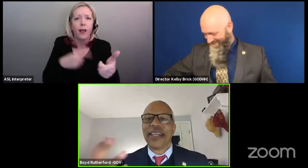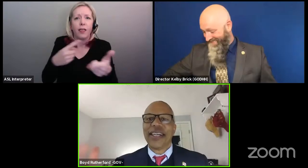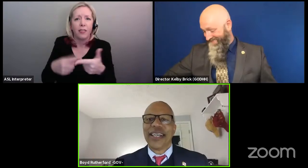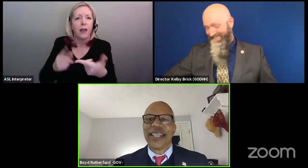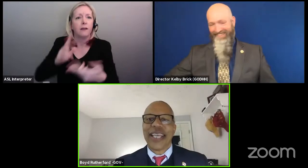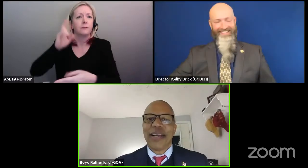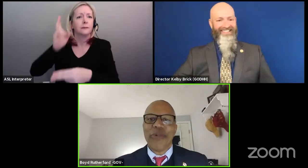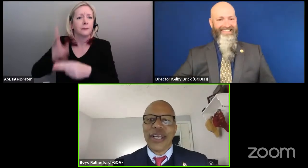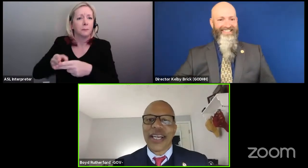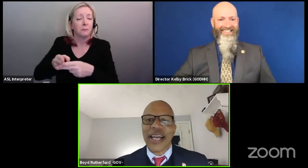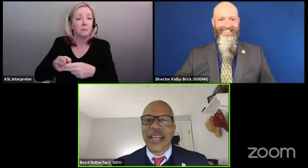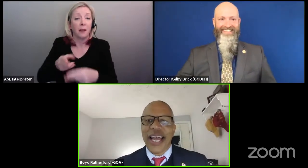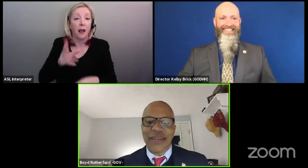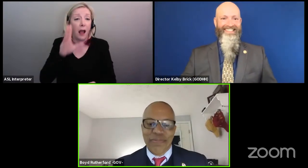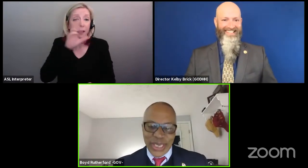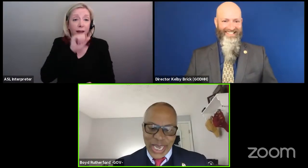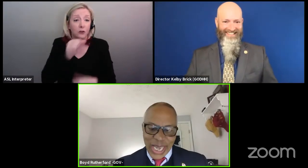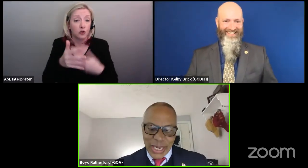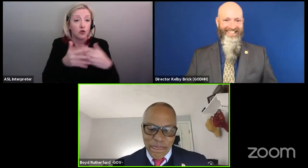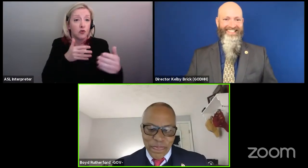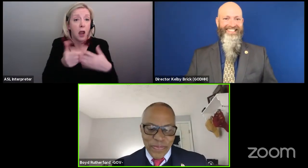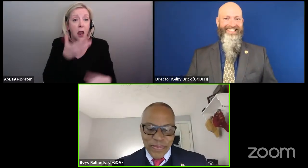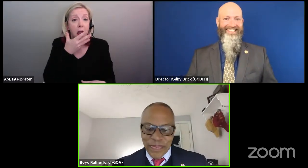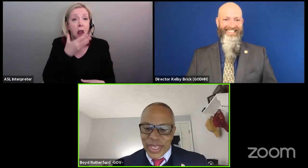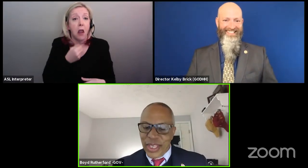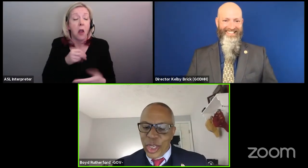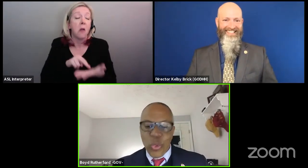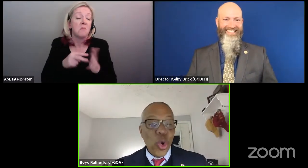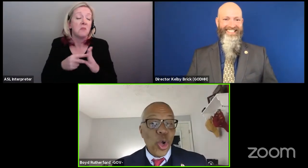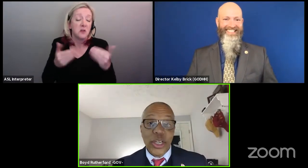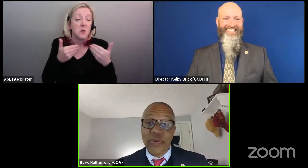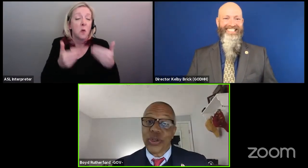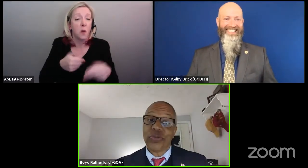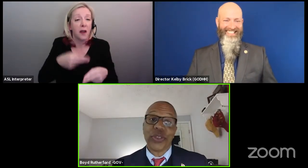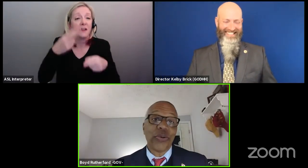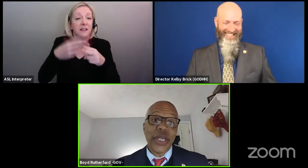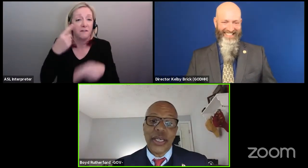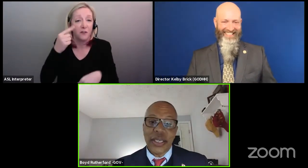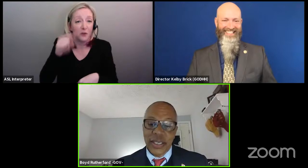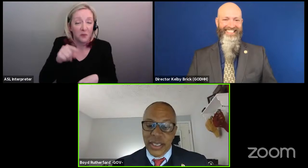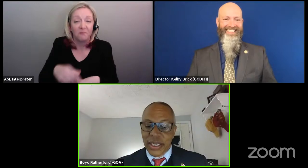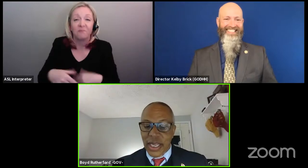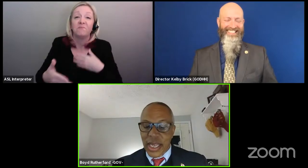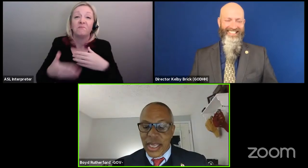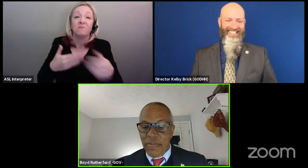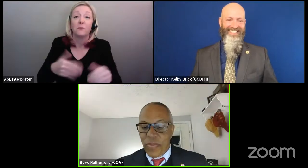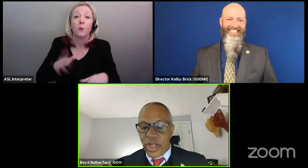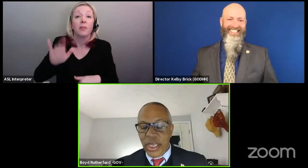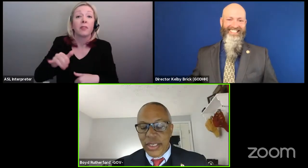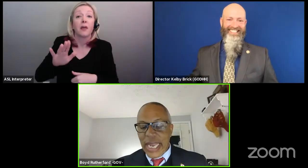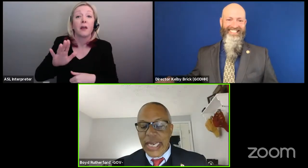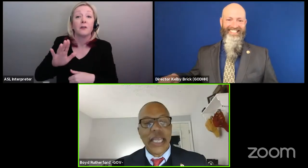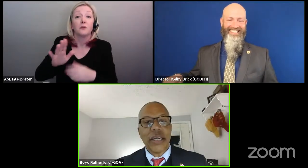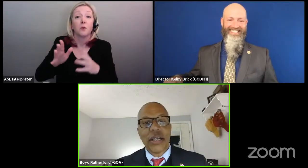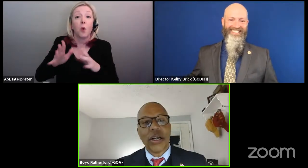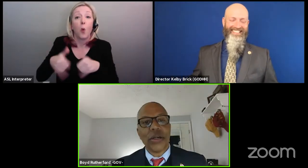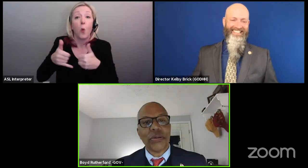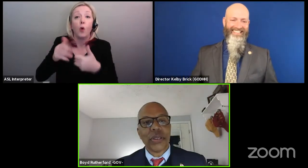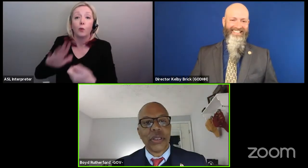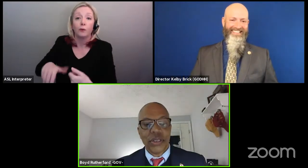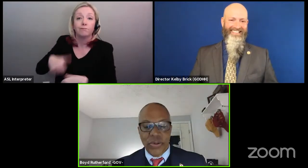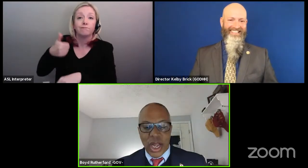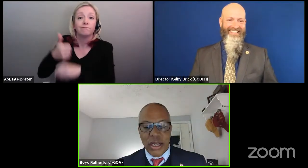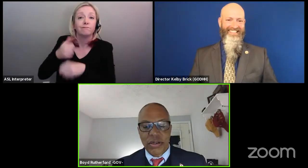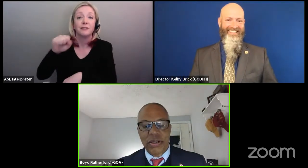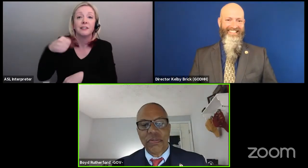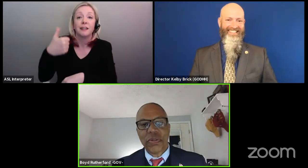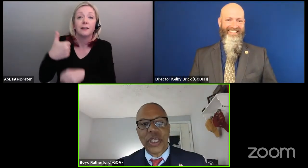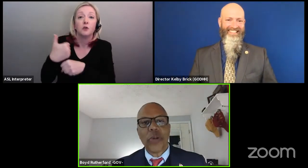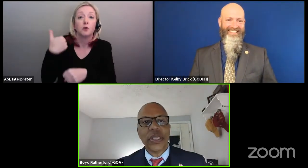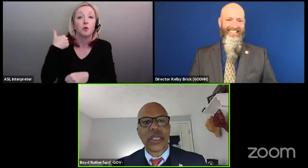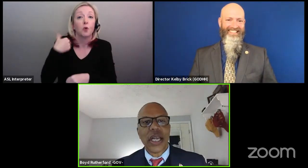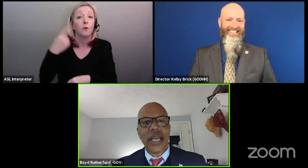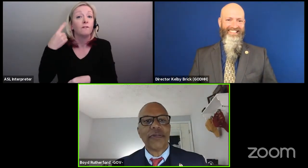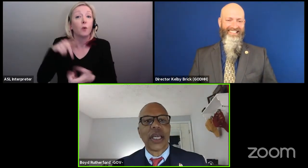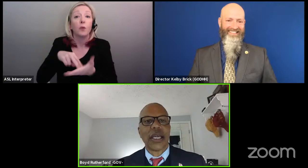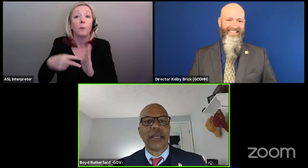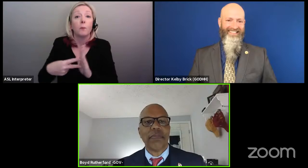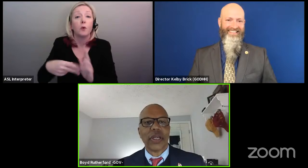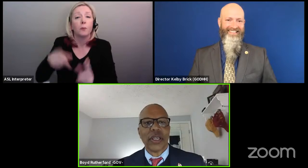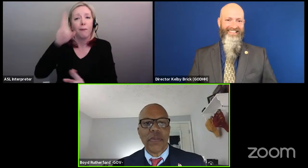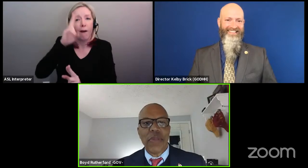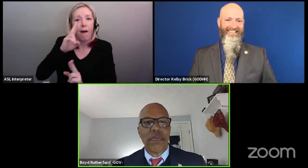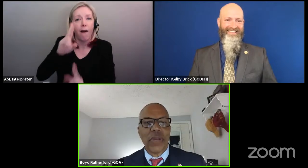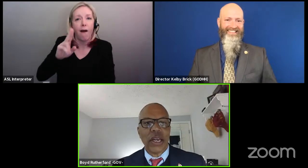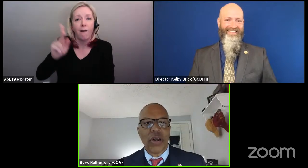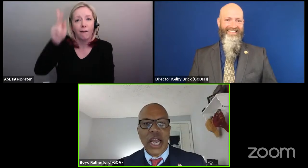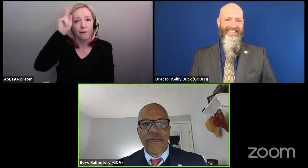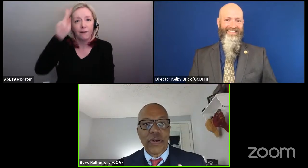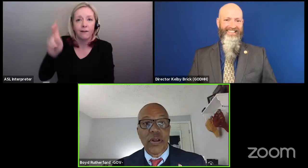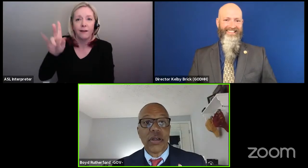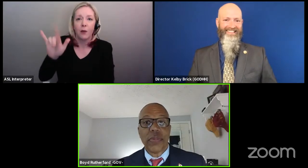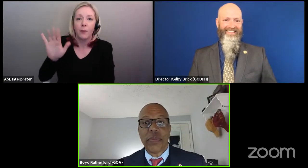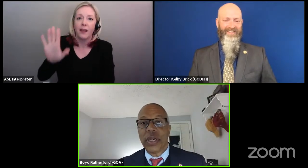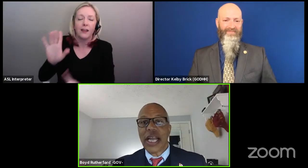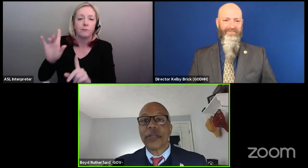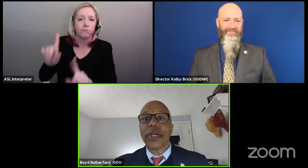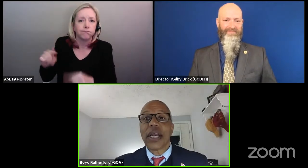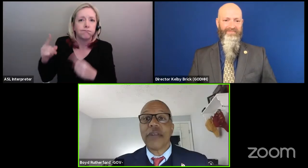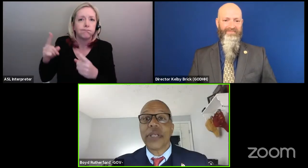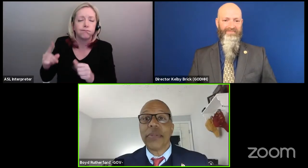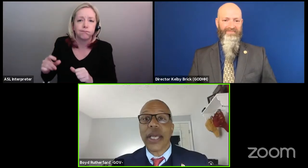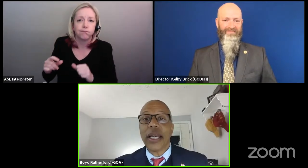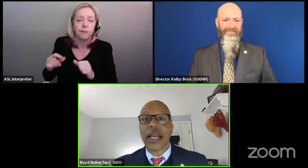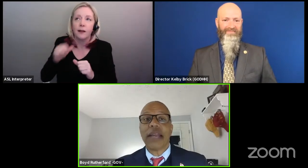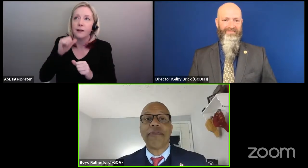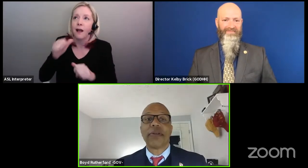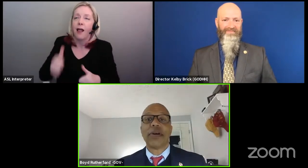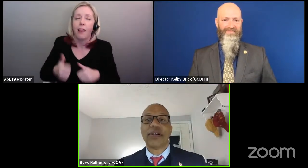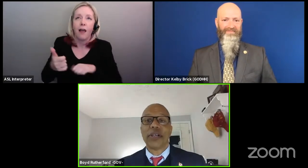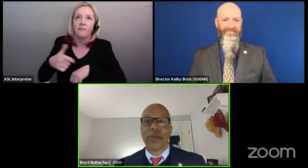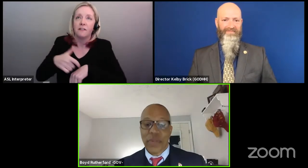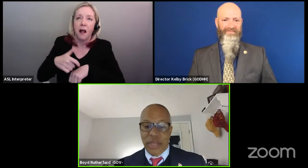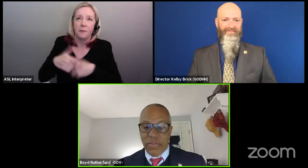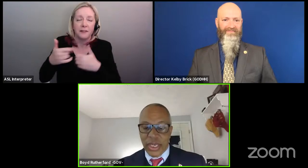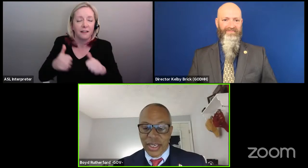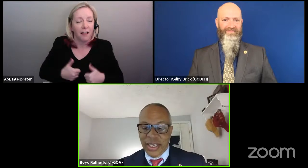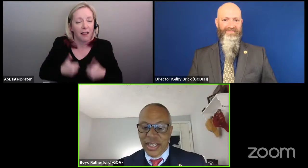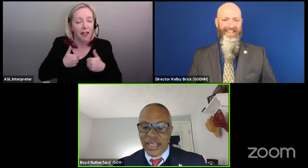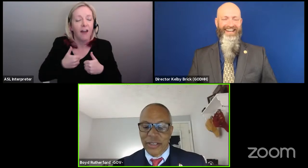that we allow that. The award was created a decade ago for Kelby's life‑long commitment